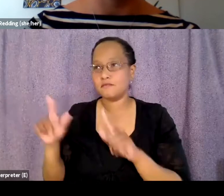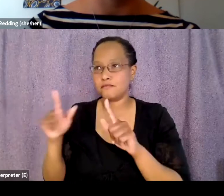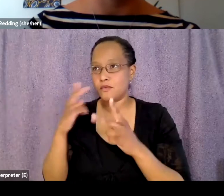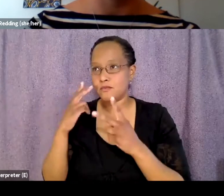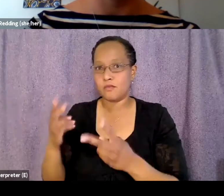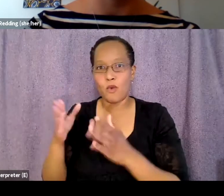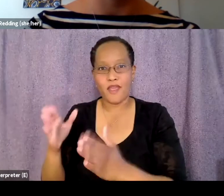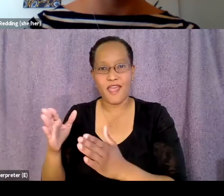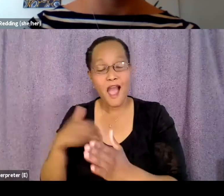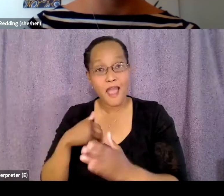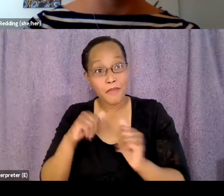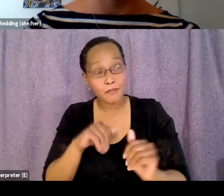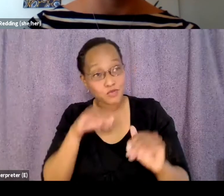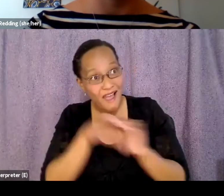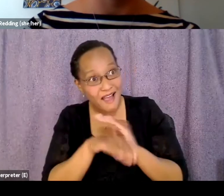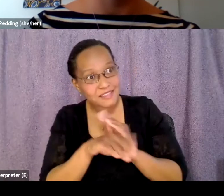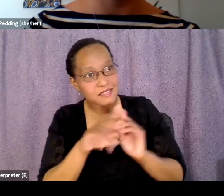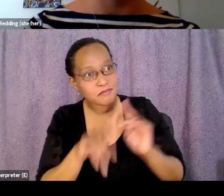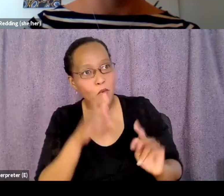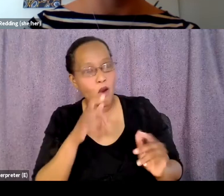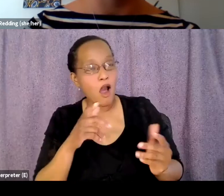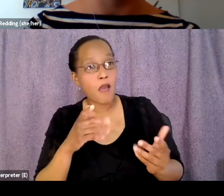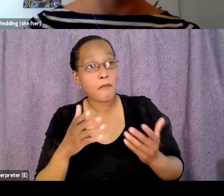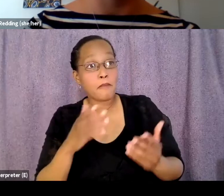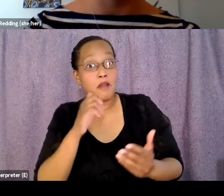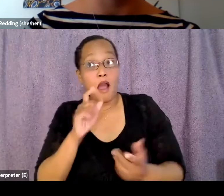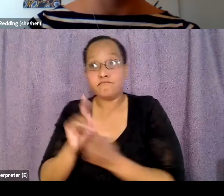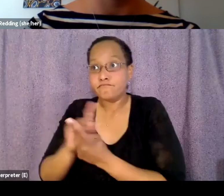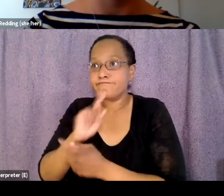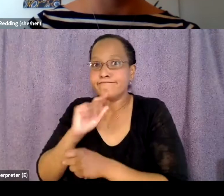Keah Brown: And my love, for it is so deep and I criticize it because I know it can be